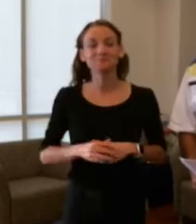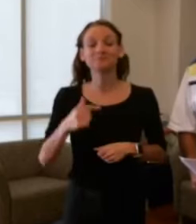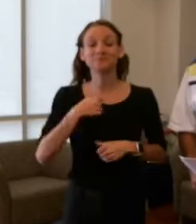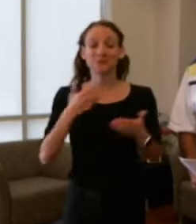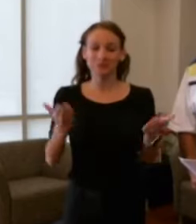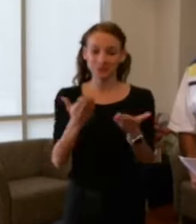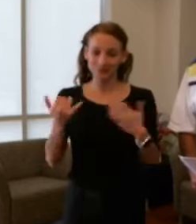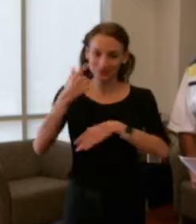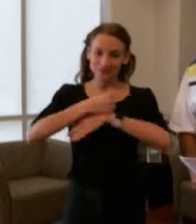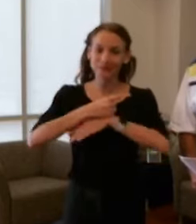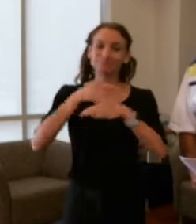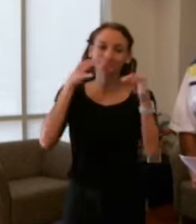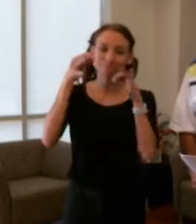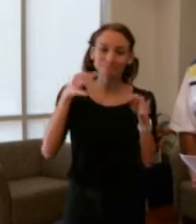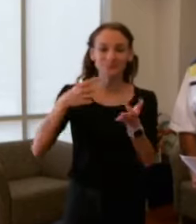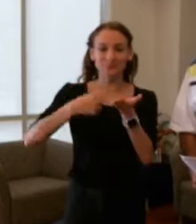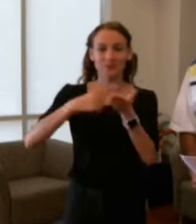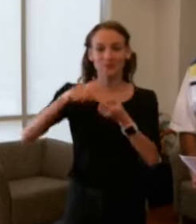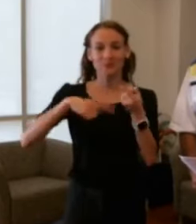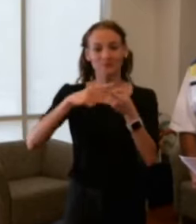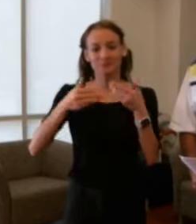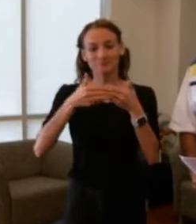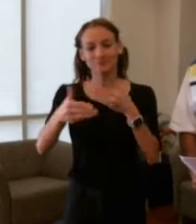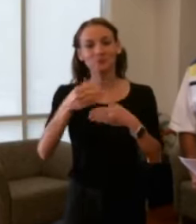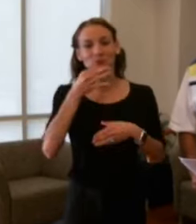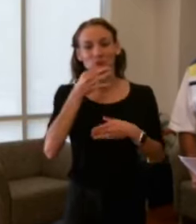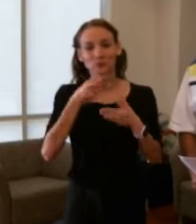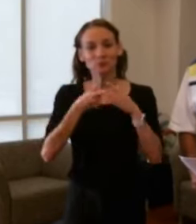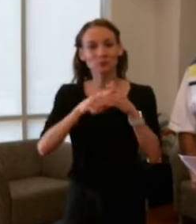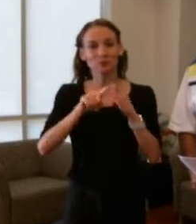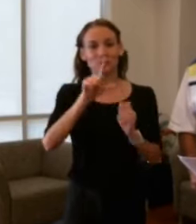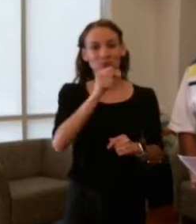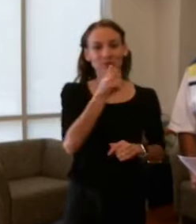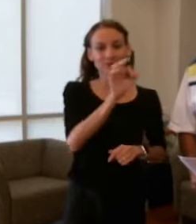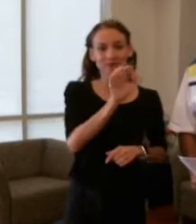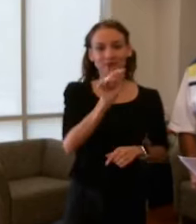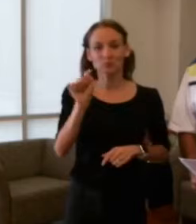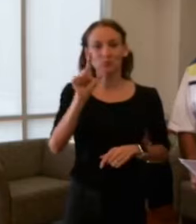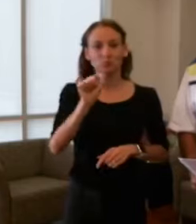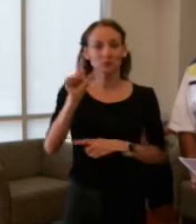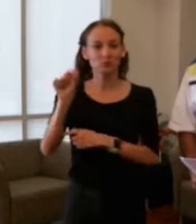I'm joining you today to talk about the start of the 2019-2020 school year